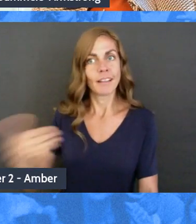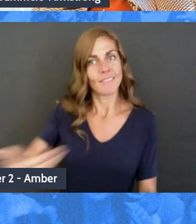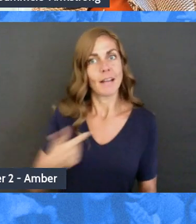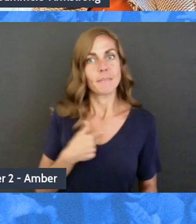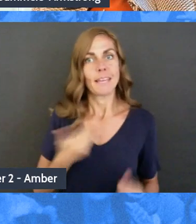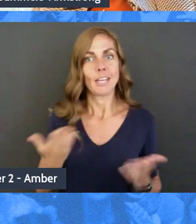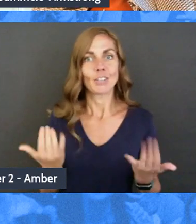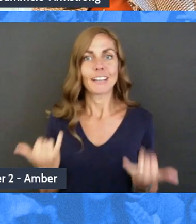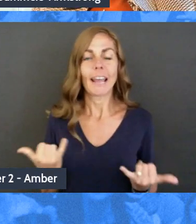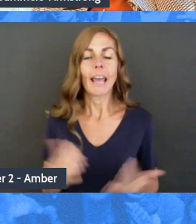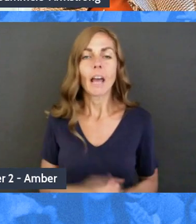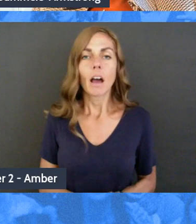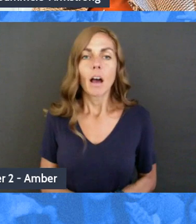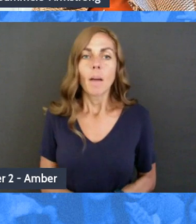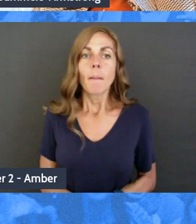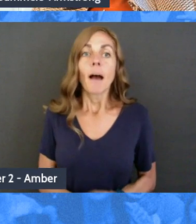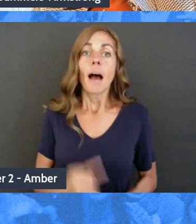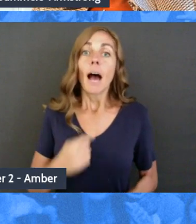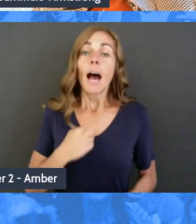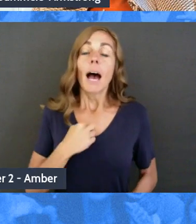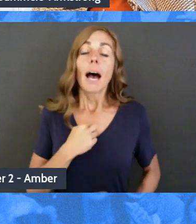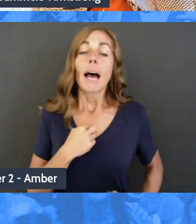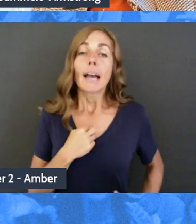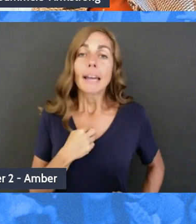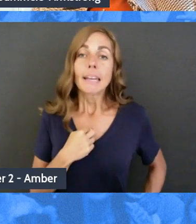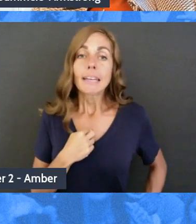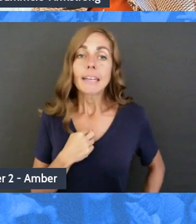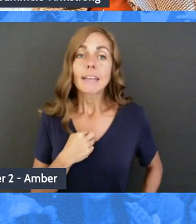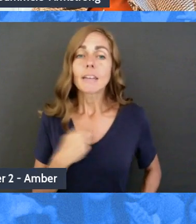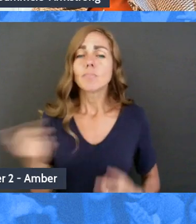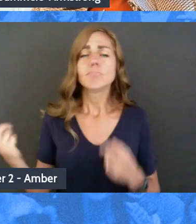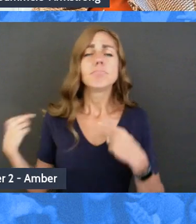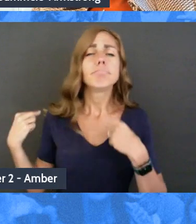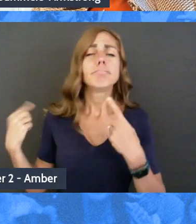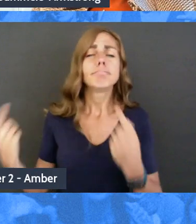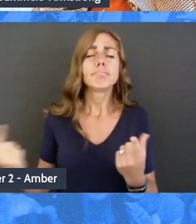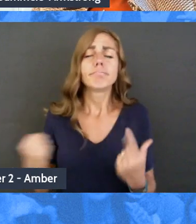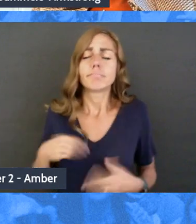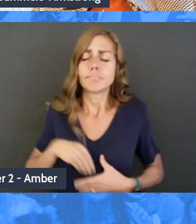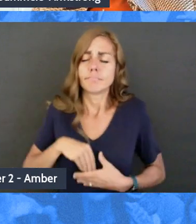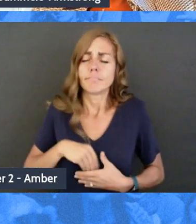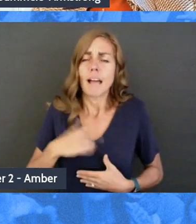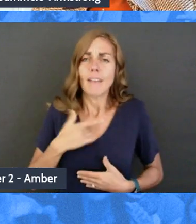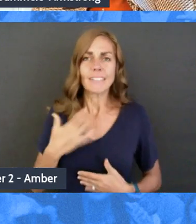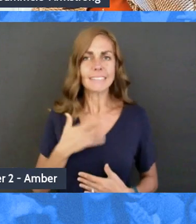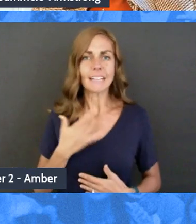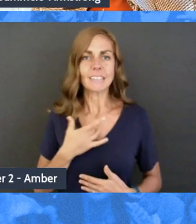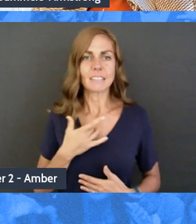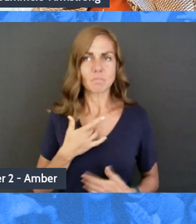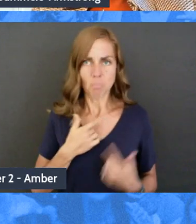I had always had this sense of, I knew that I could make a difference